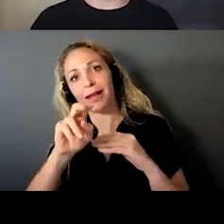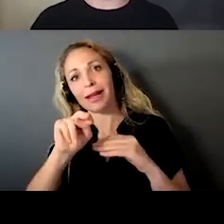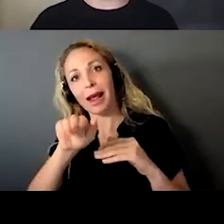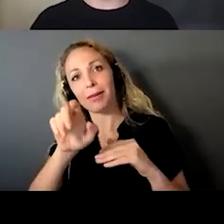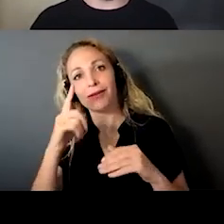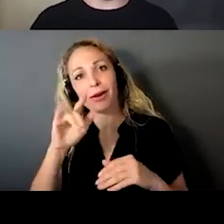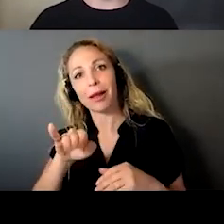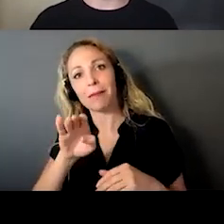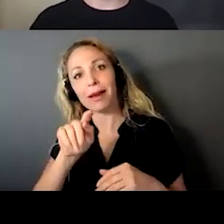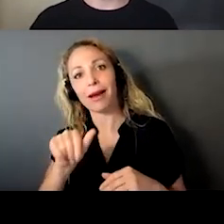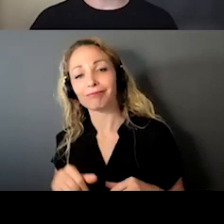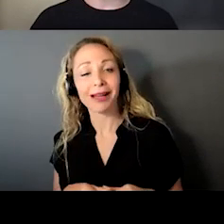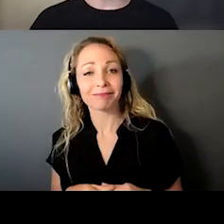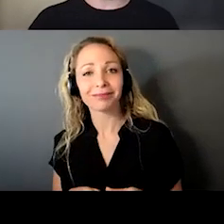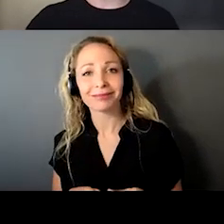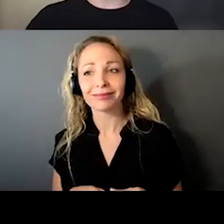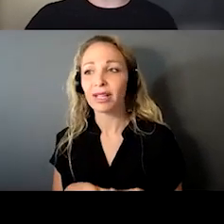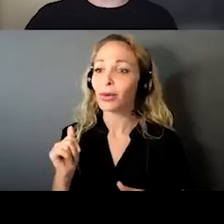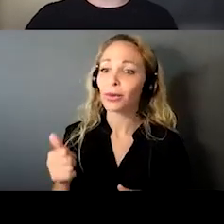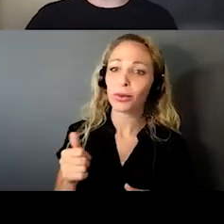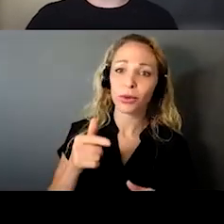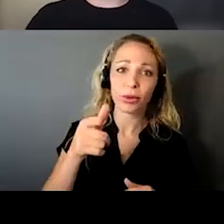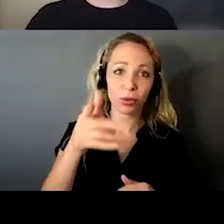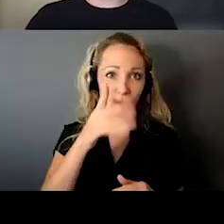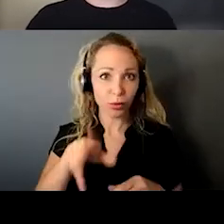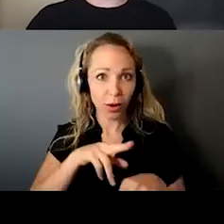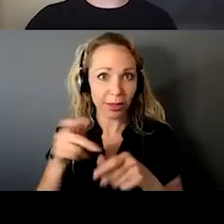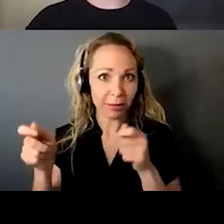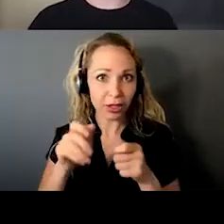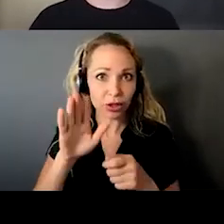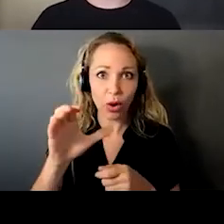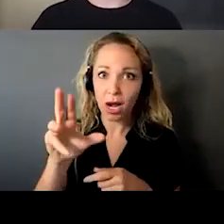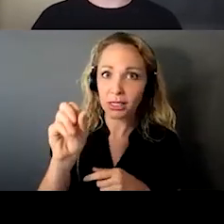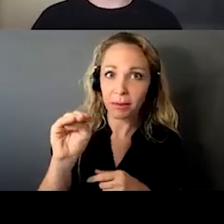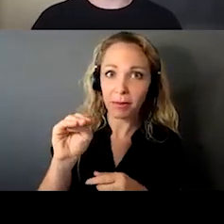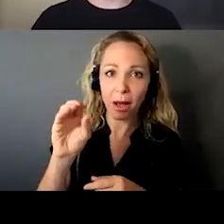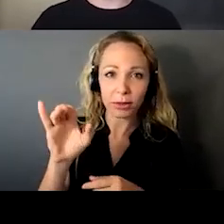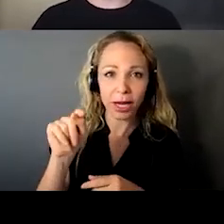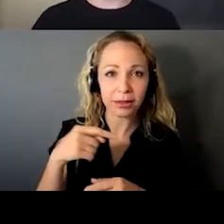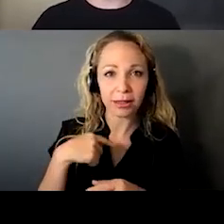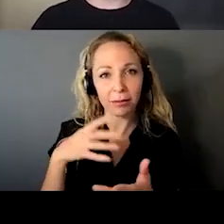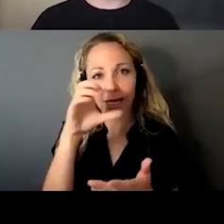WOULD YOU NORMALLY MEASURE CUSTOM OBJECTS BY API OR THE